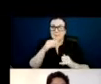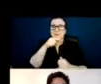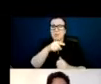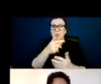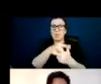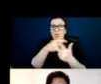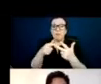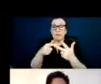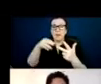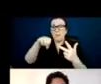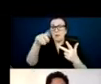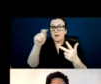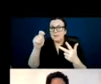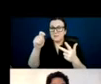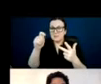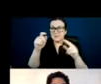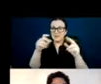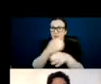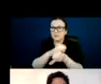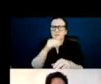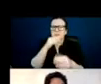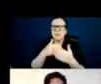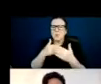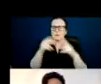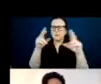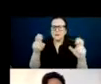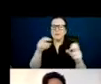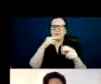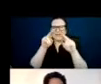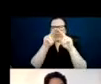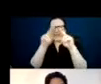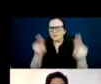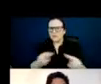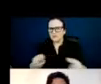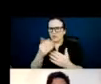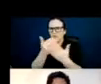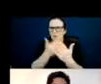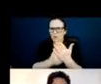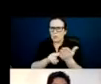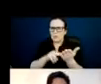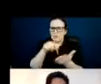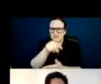that are not familiar with this term, it's basically international law. And human rights